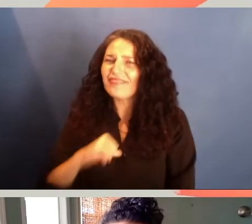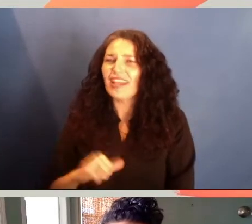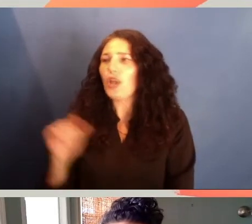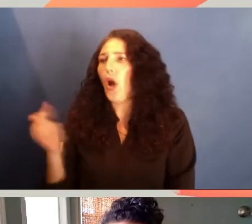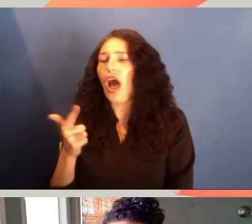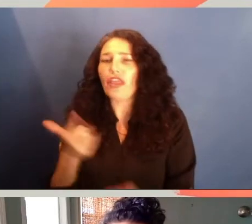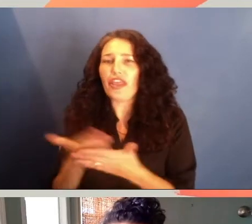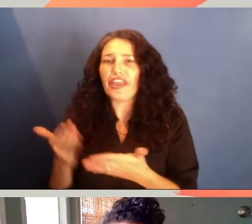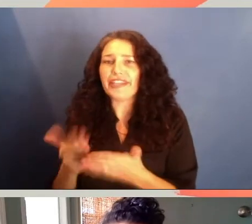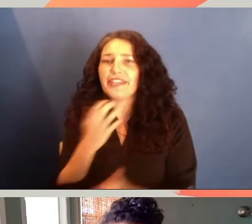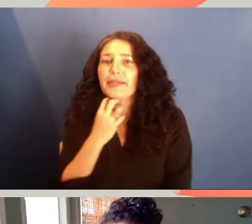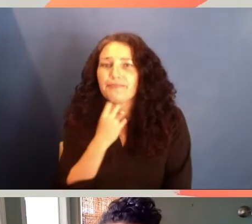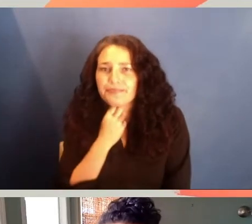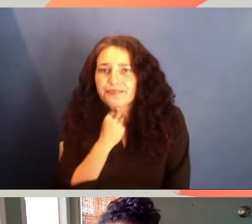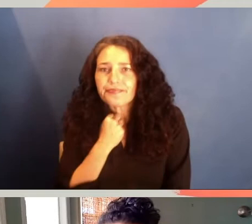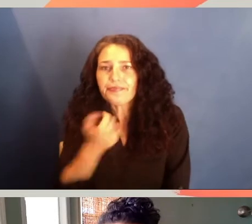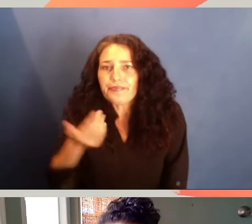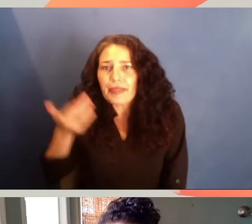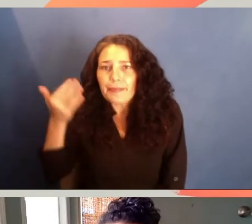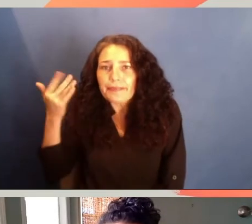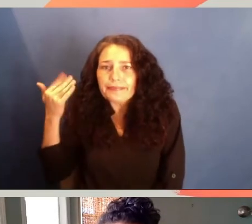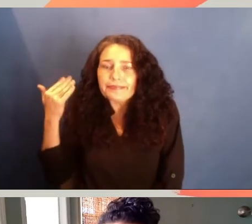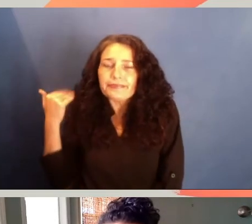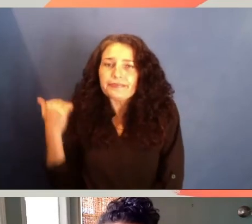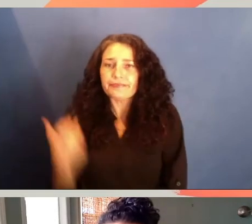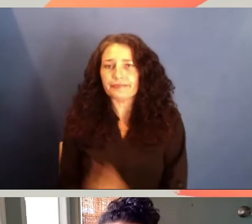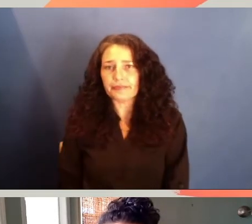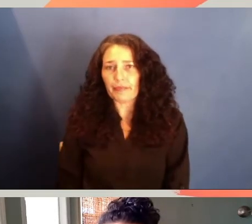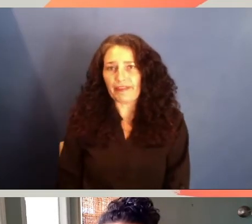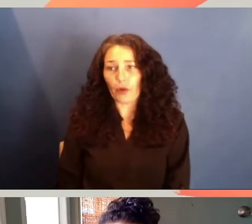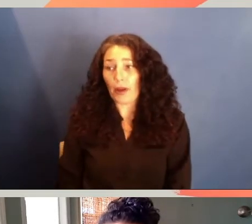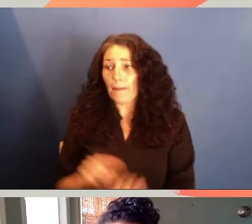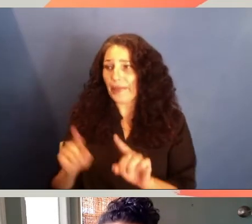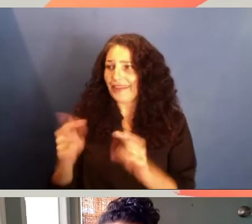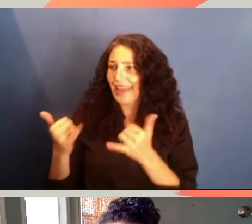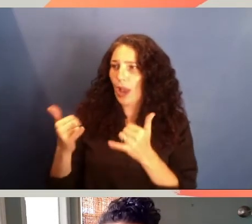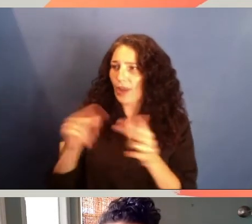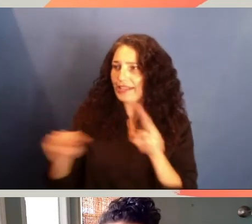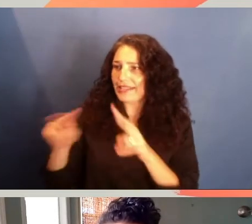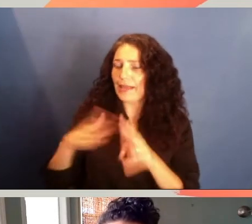as some of my young siblings, trans siblings, standing up for themselves.